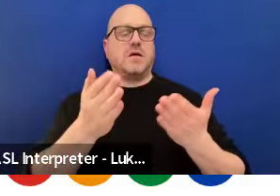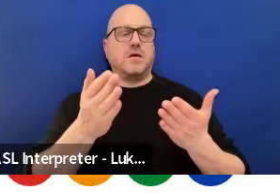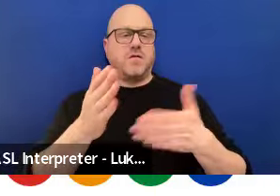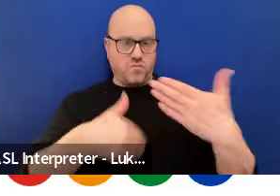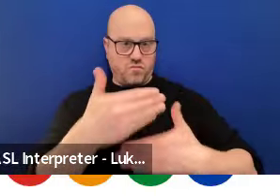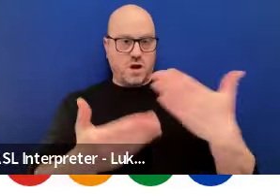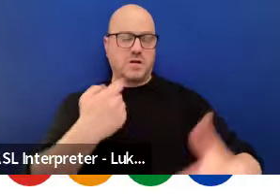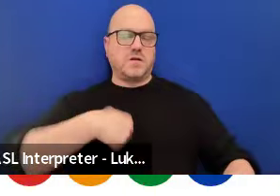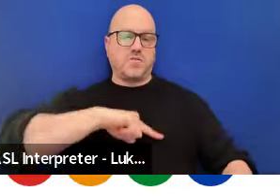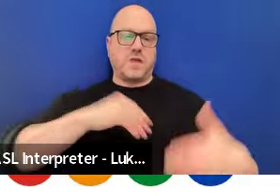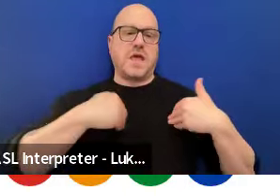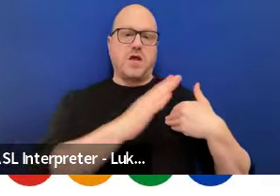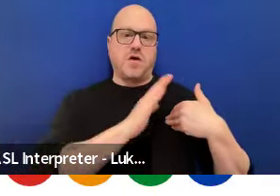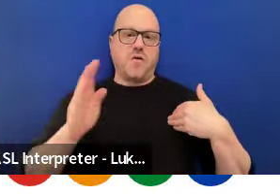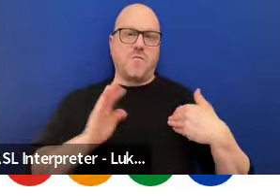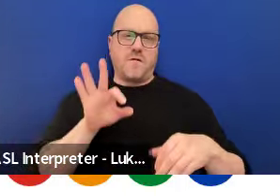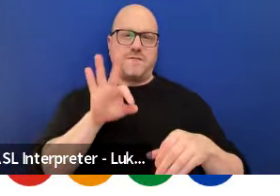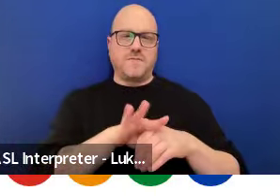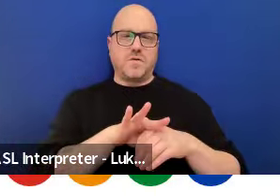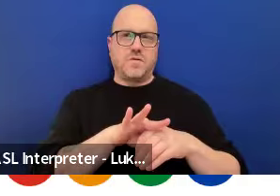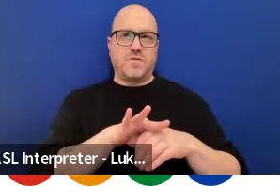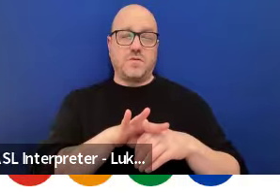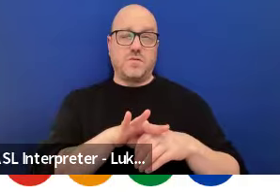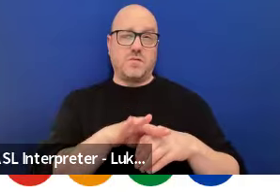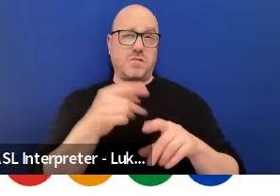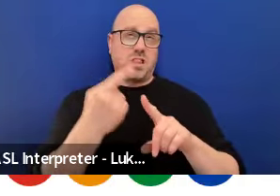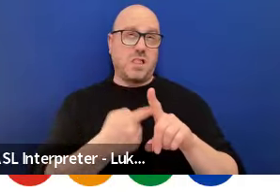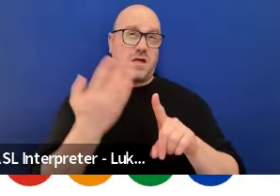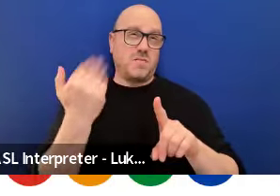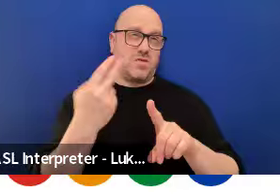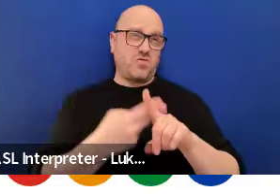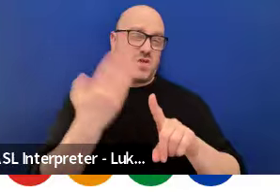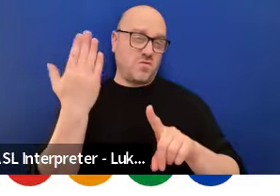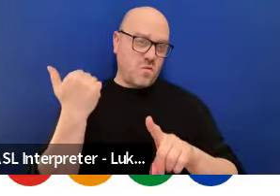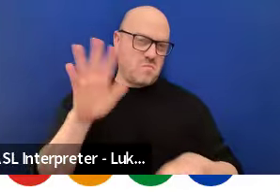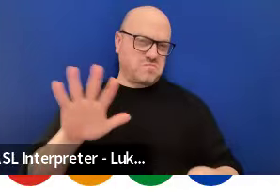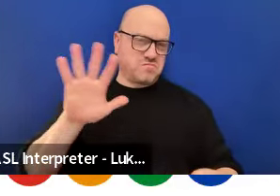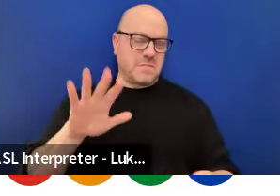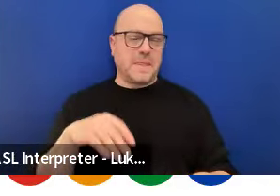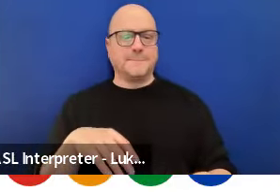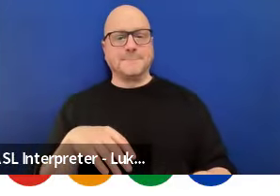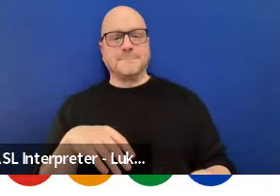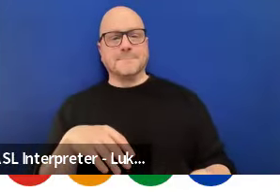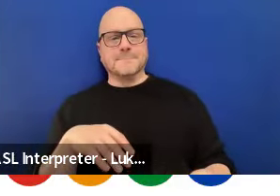DEDICATED SERVICE PROVIDER RFP PROCESS, WHICH RESULTED IN A BOARD VOTE. GOSH, LAST MONTH OR THE MONTH